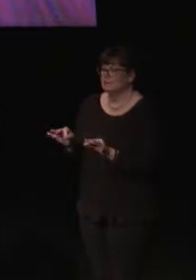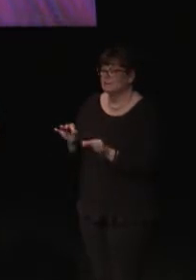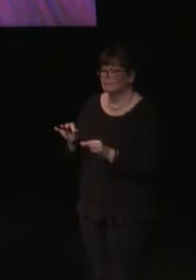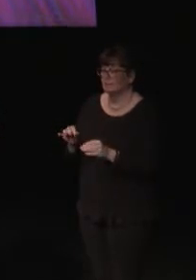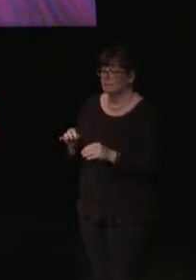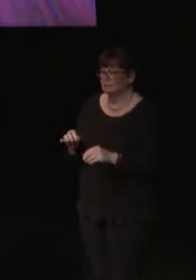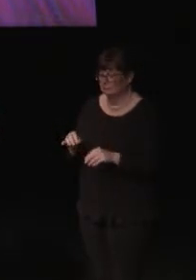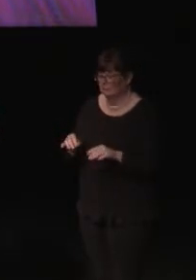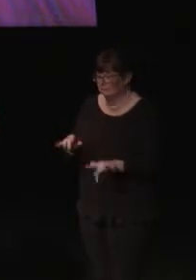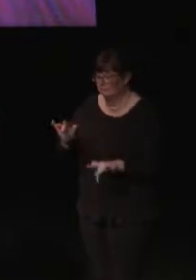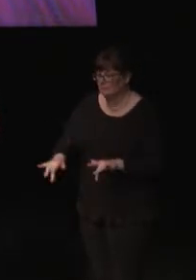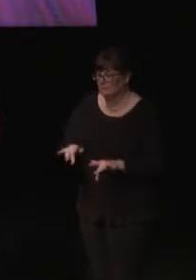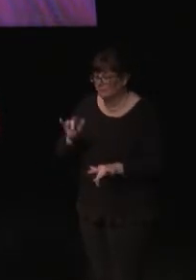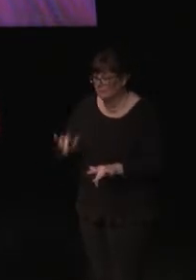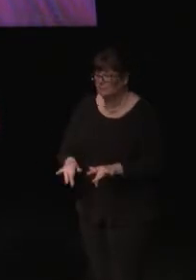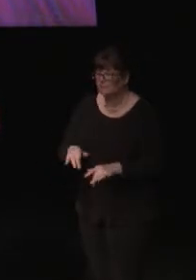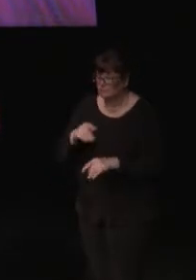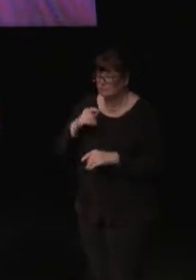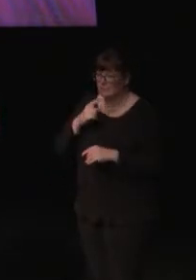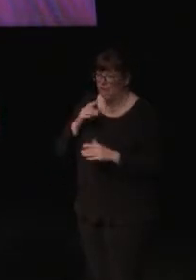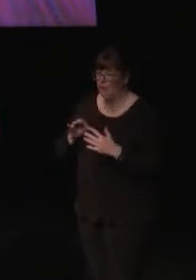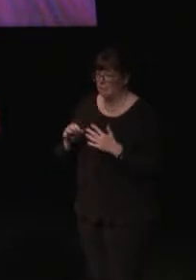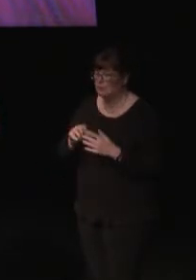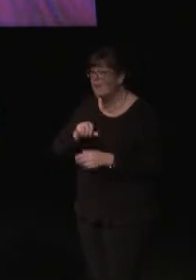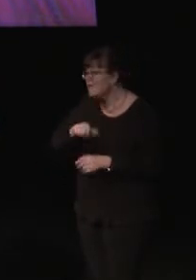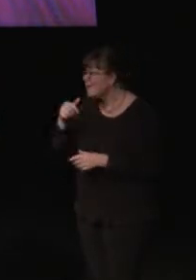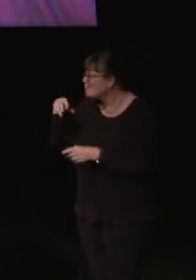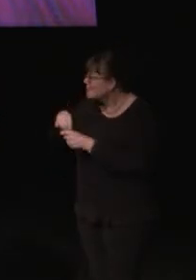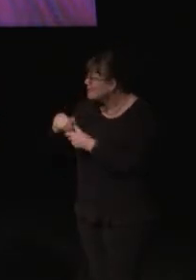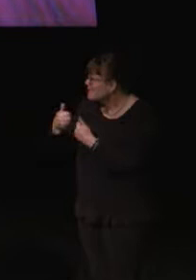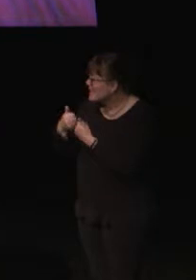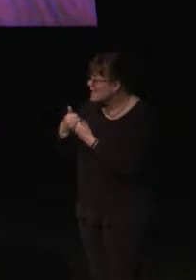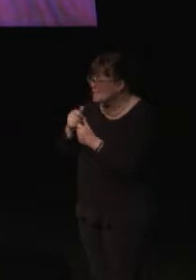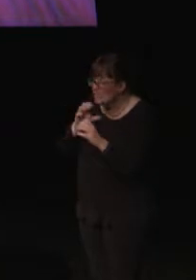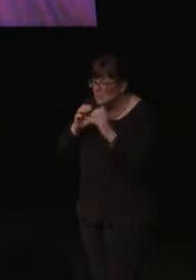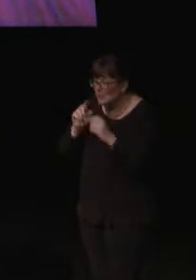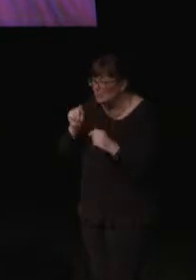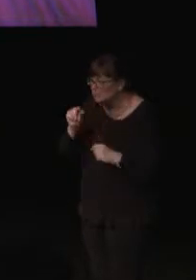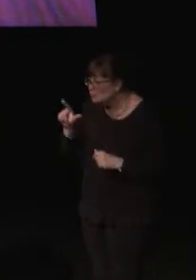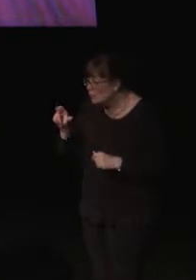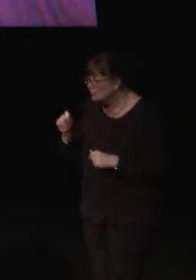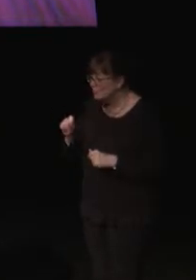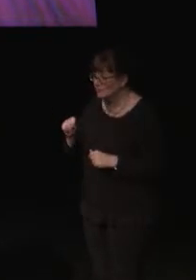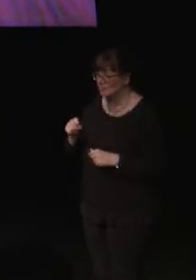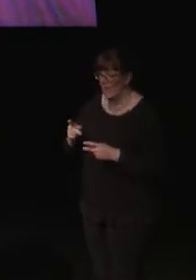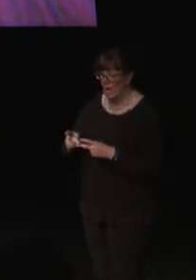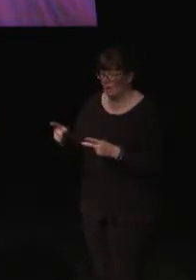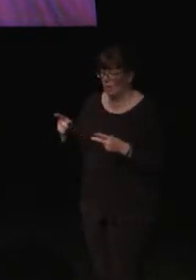and also think about other in-game communication tools like a location way point that you can mark.